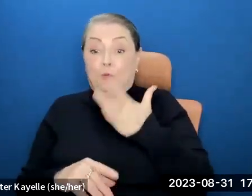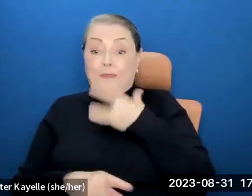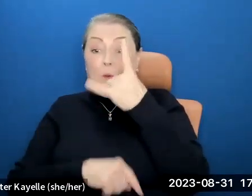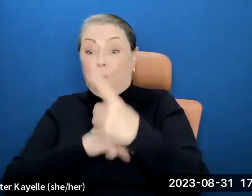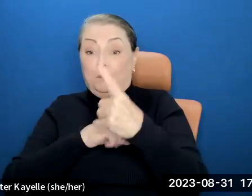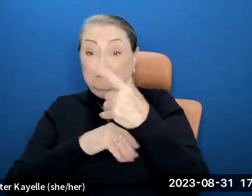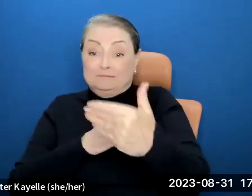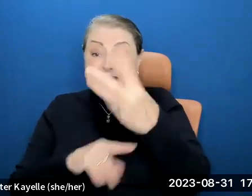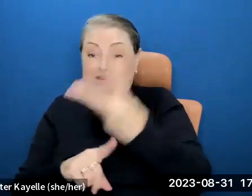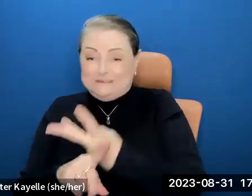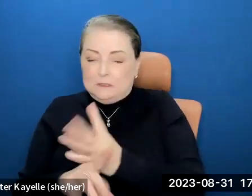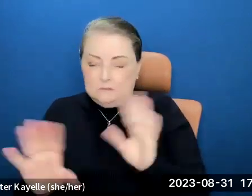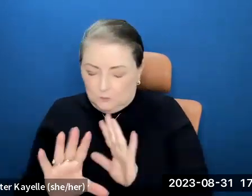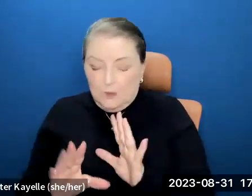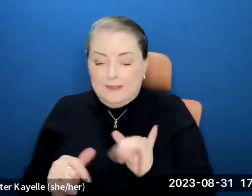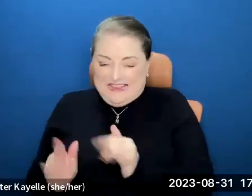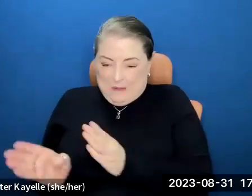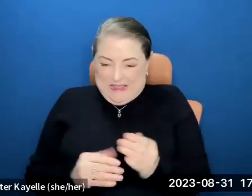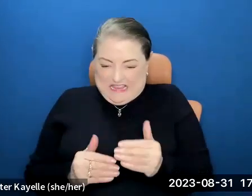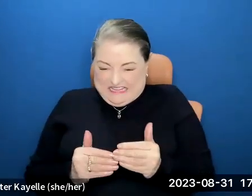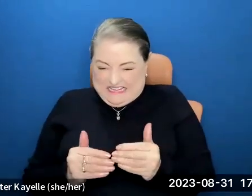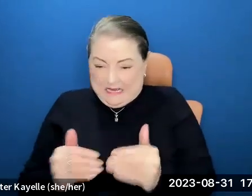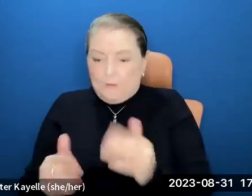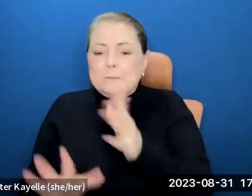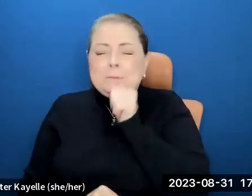um so that's the plan going forward for that is they can kind of sit tight and keep doing the work